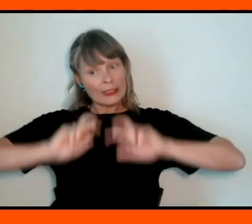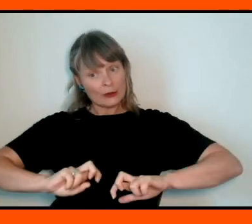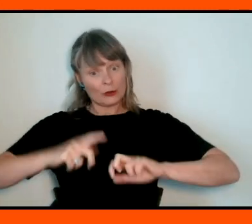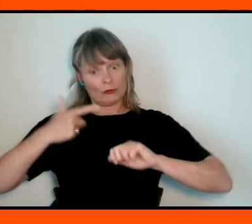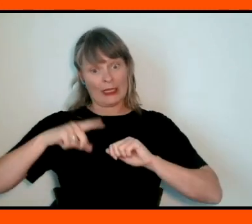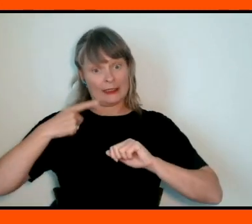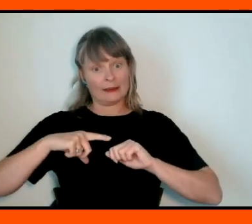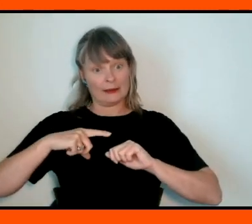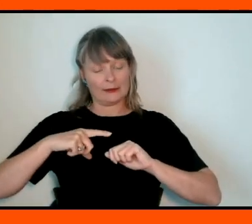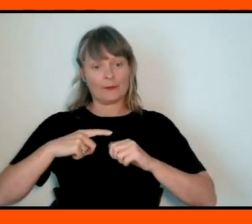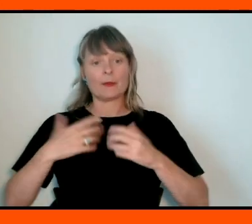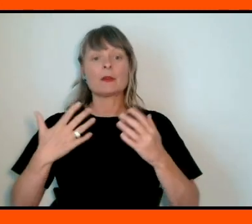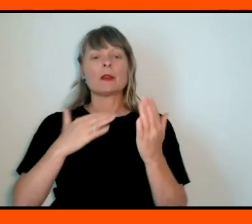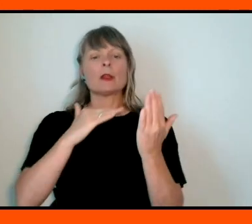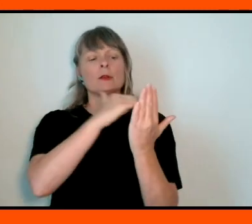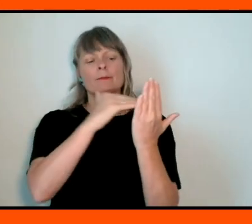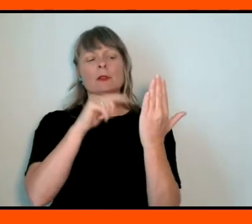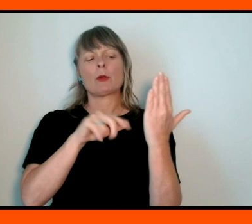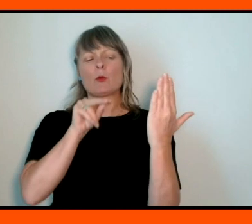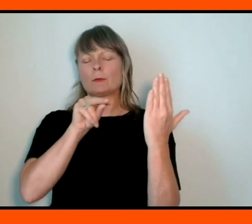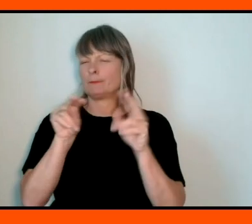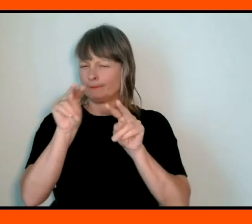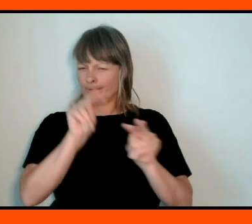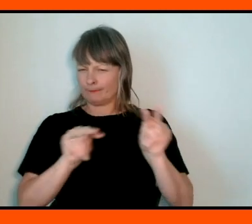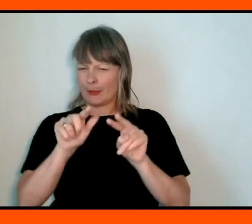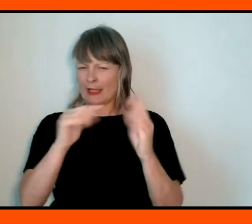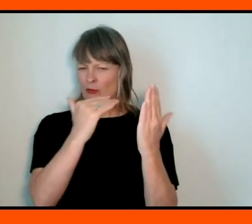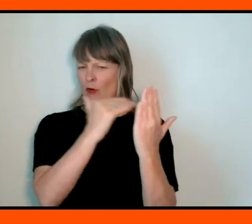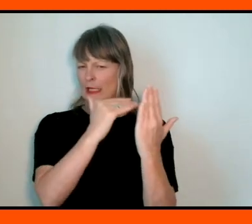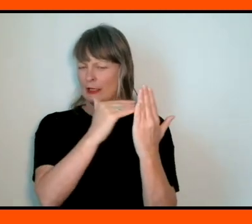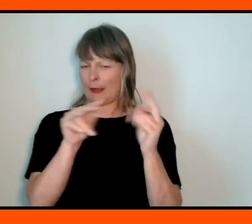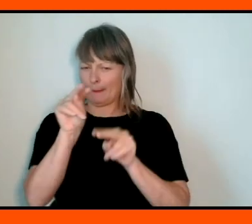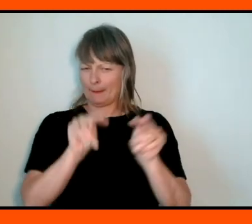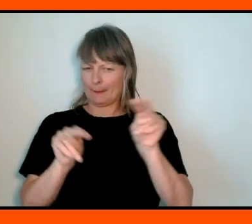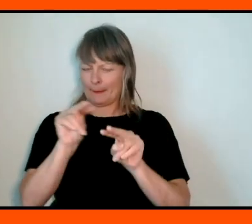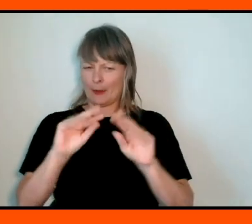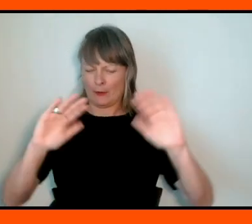We look at this criterion because we know we can’t meet every need for every submission we get